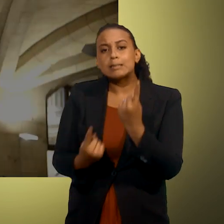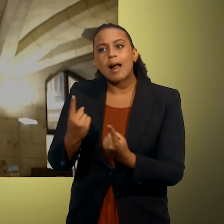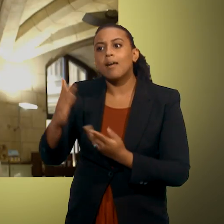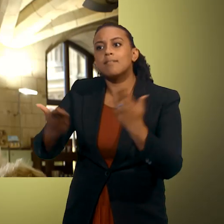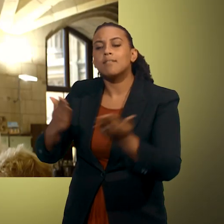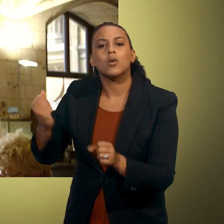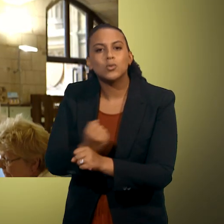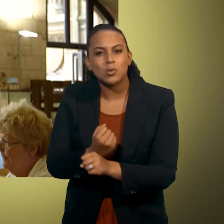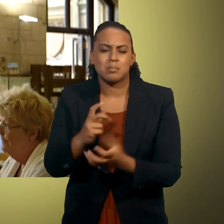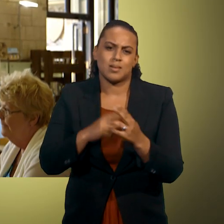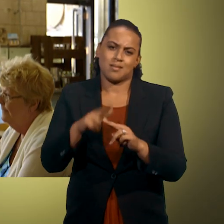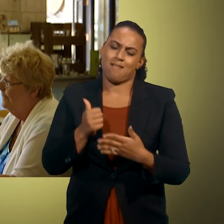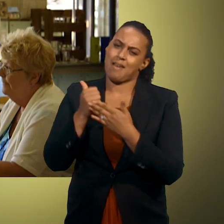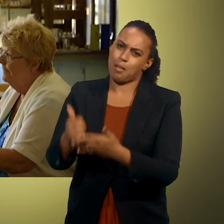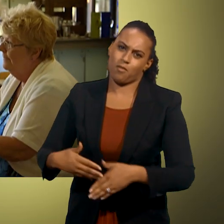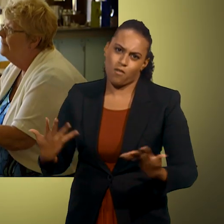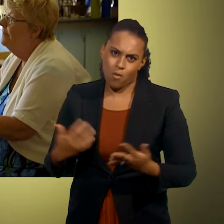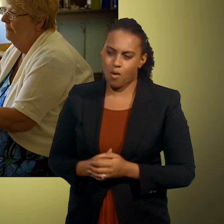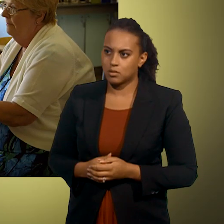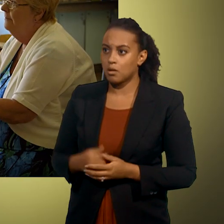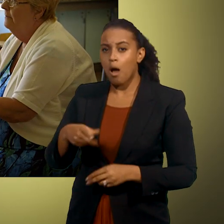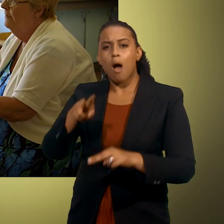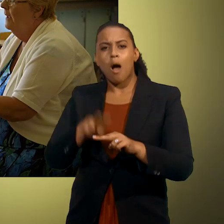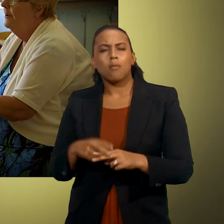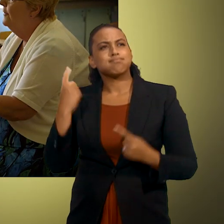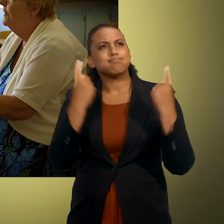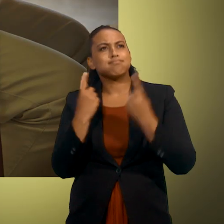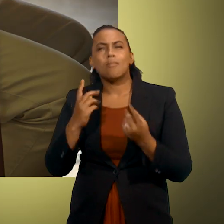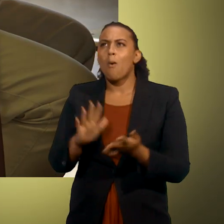There's nothing quite like sitting down in the Jubilee Cafe to relax and reflect on your day.